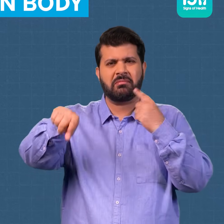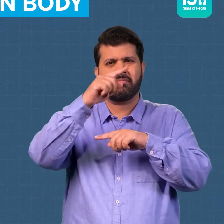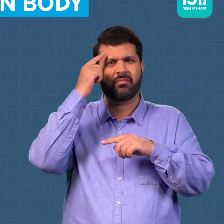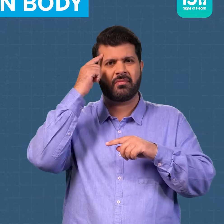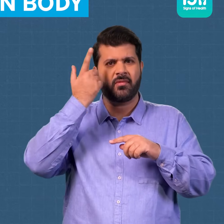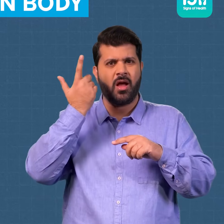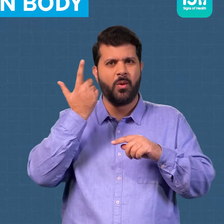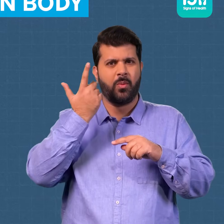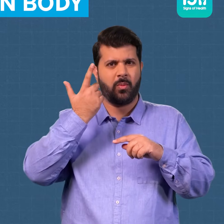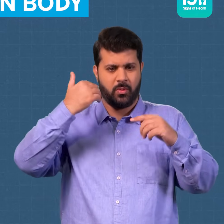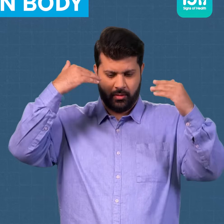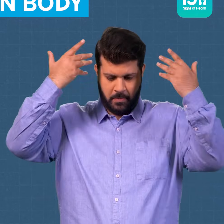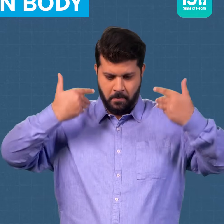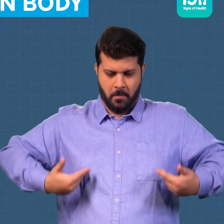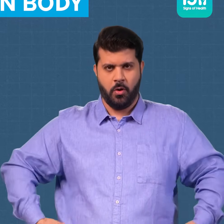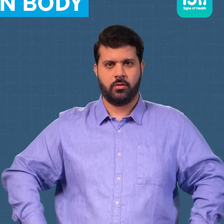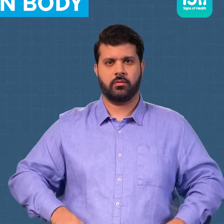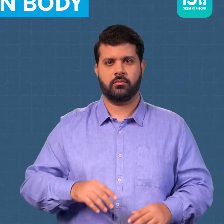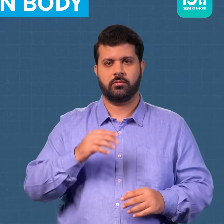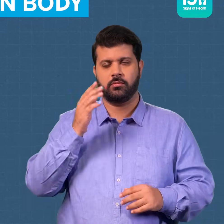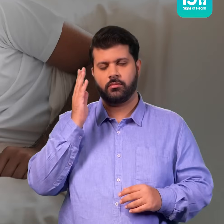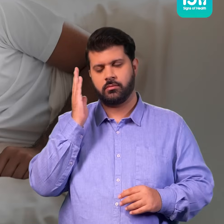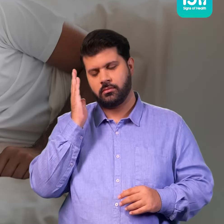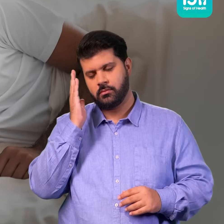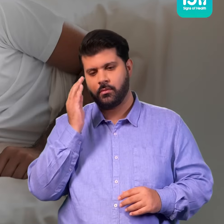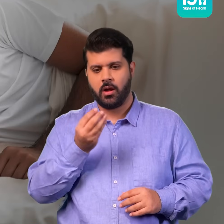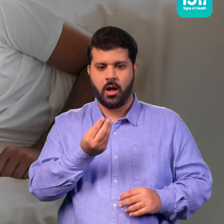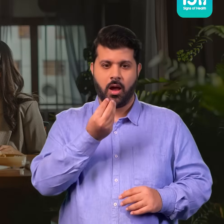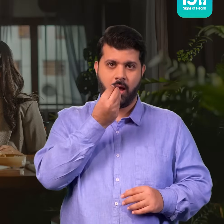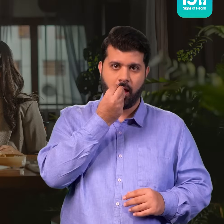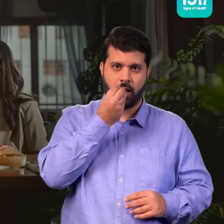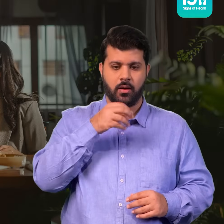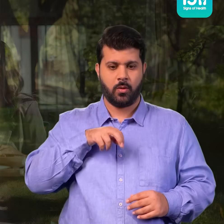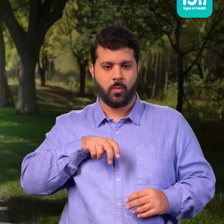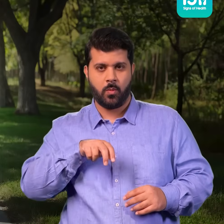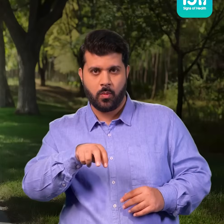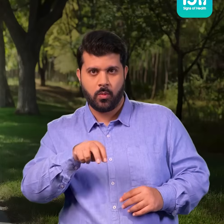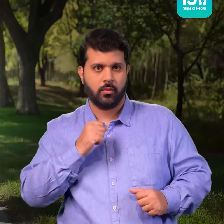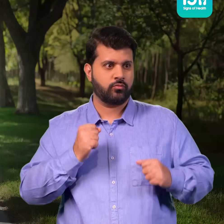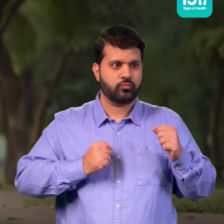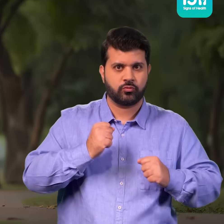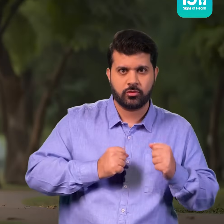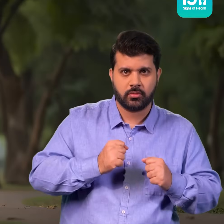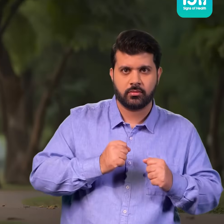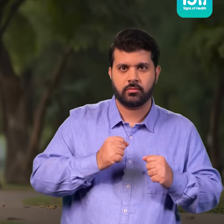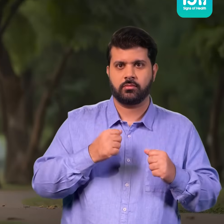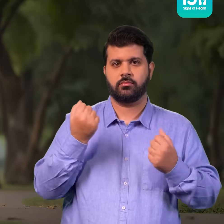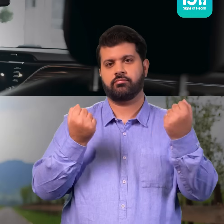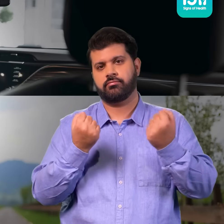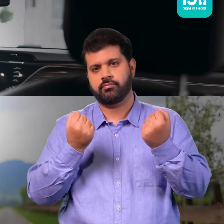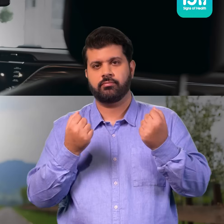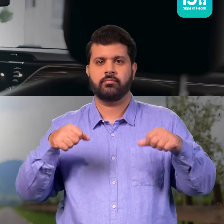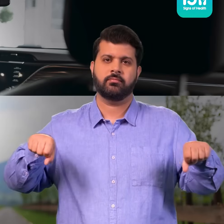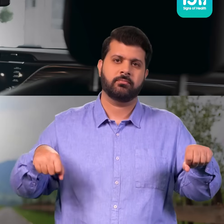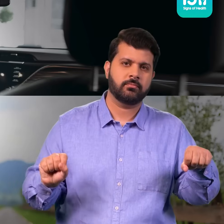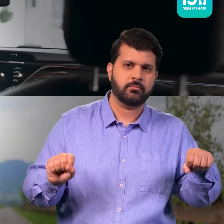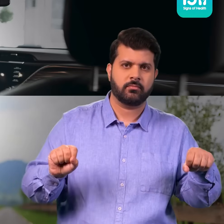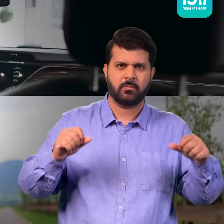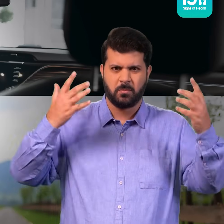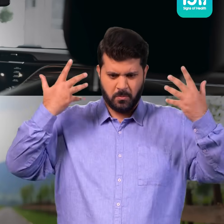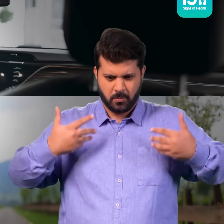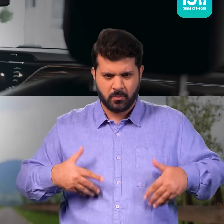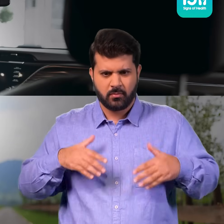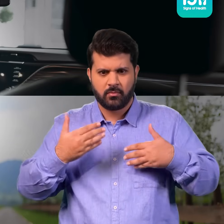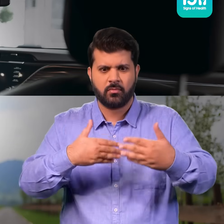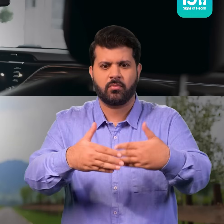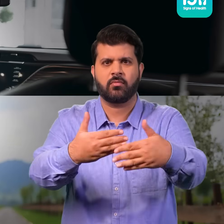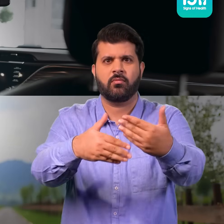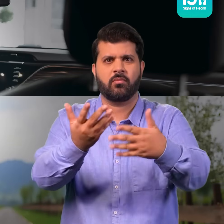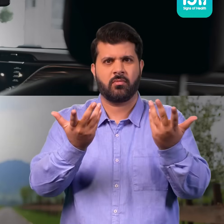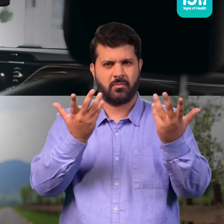but have you ever wondered how it actually works? How we sleep, eat, walk, run, or even drive?